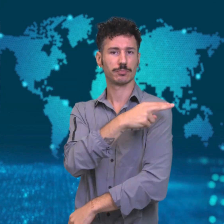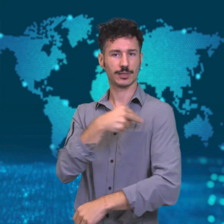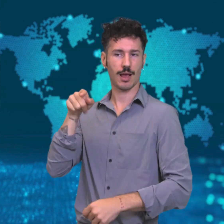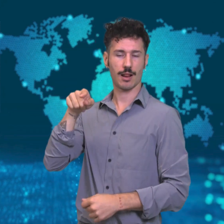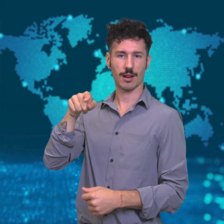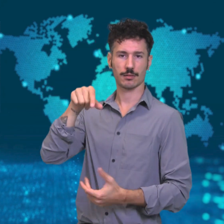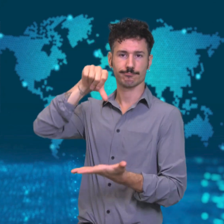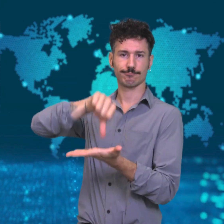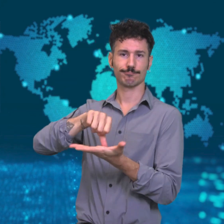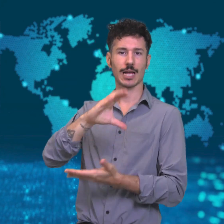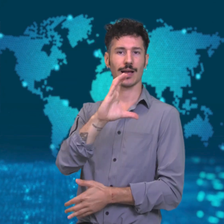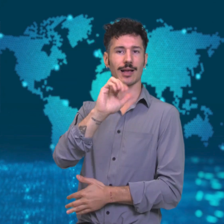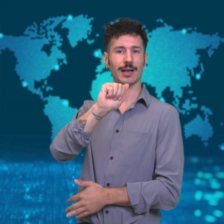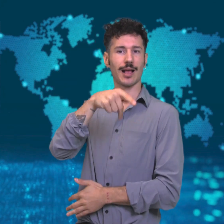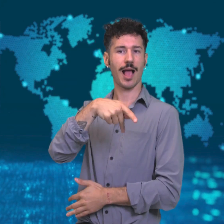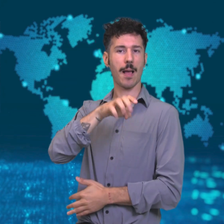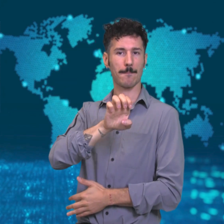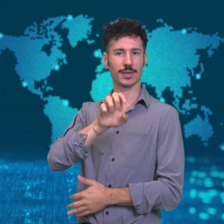When he became ill,